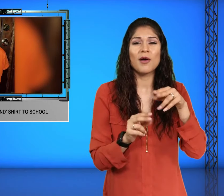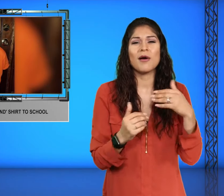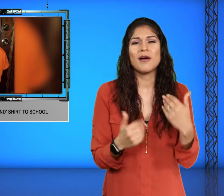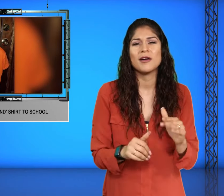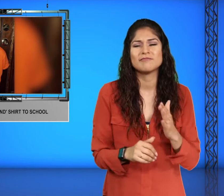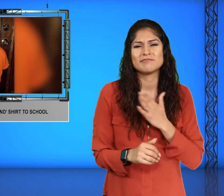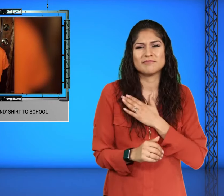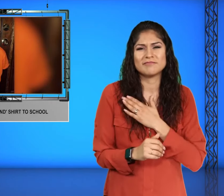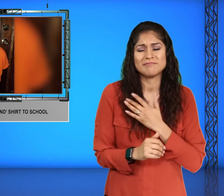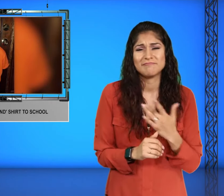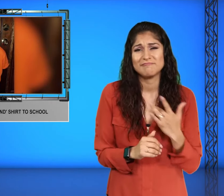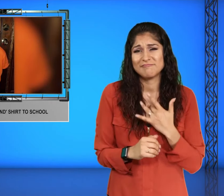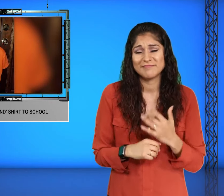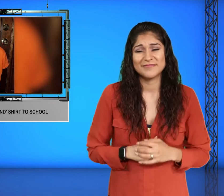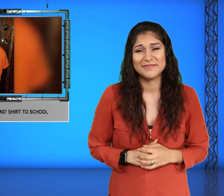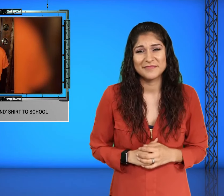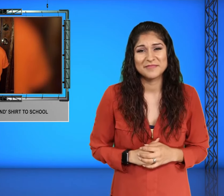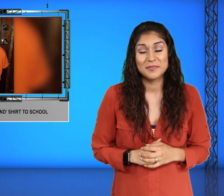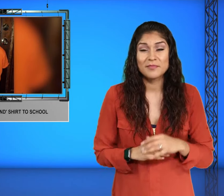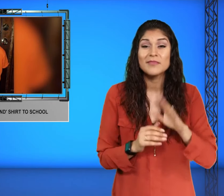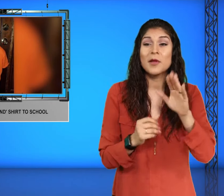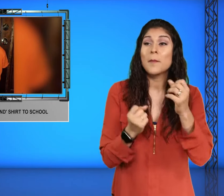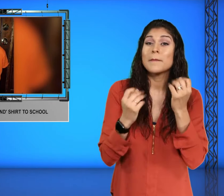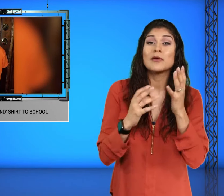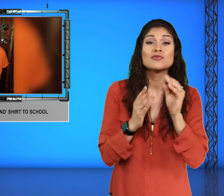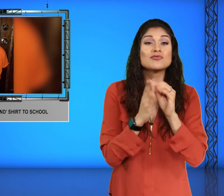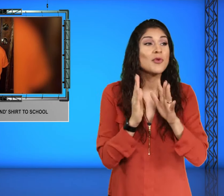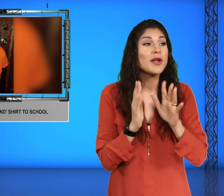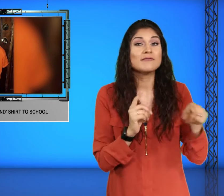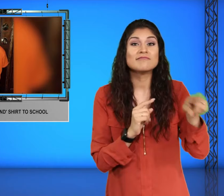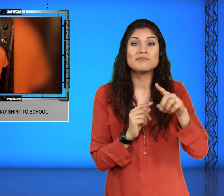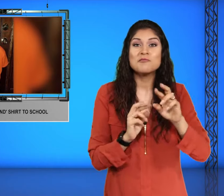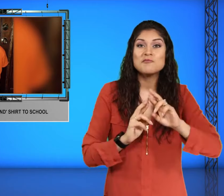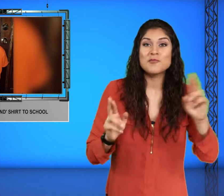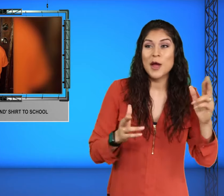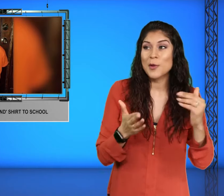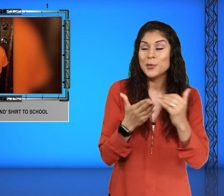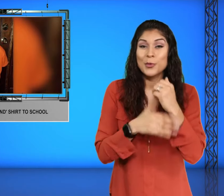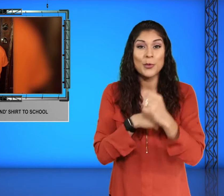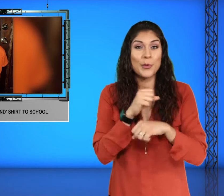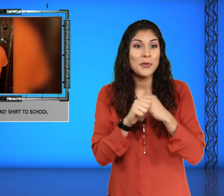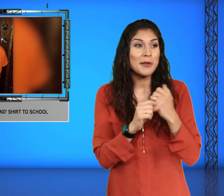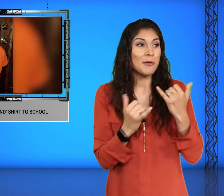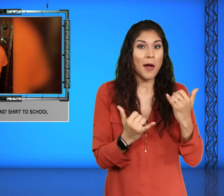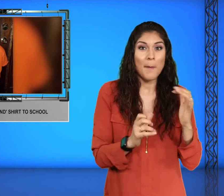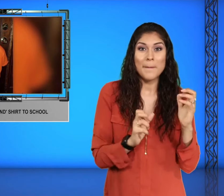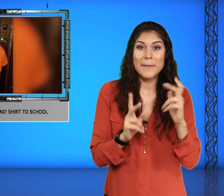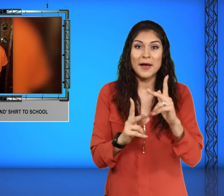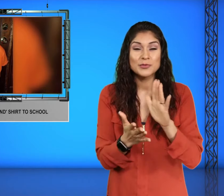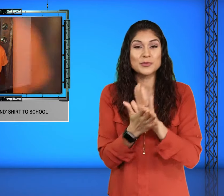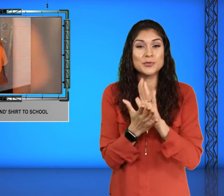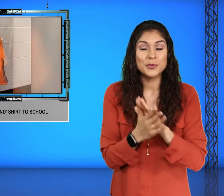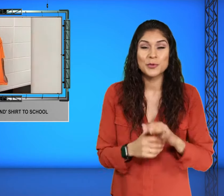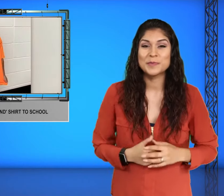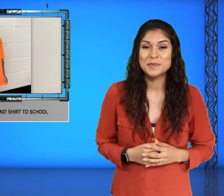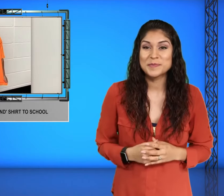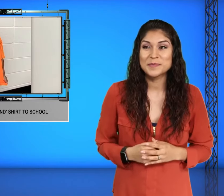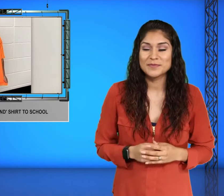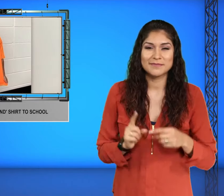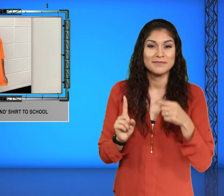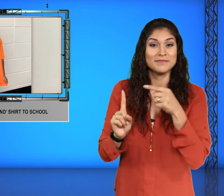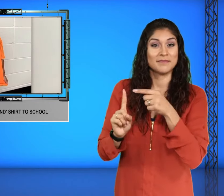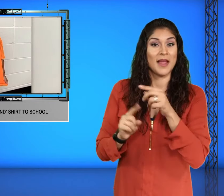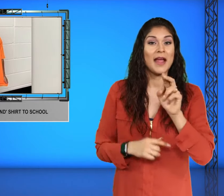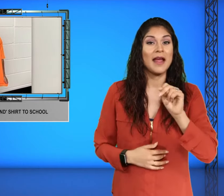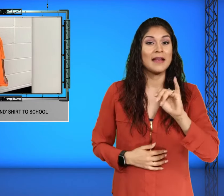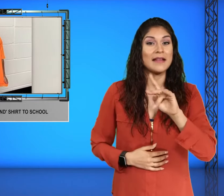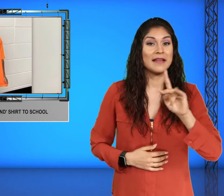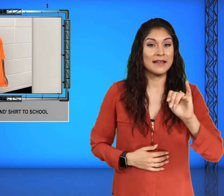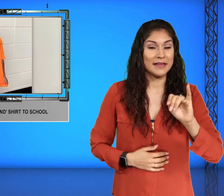According to the source, ICE field offices around the country have been told to identify